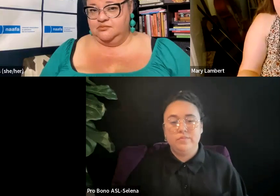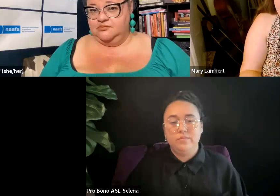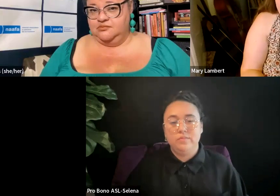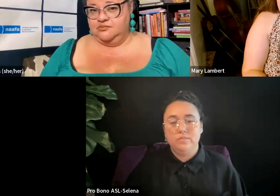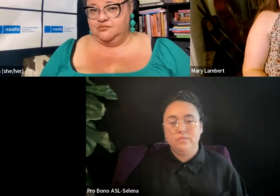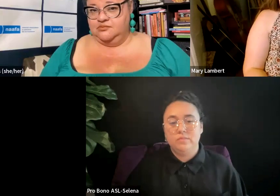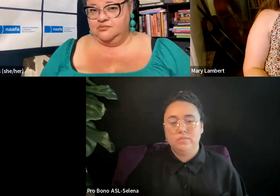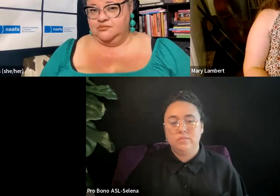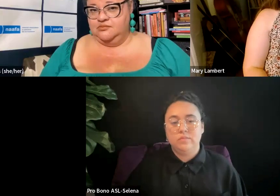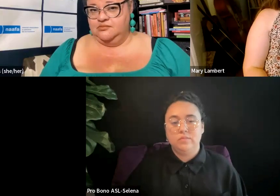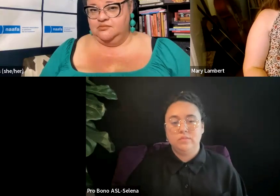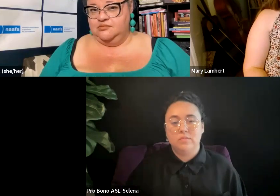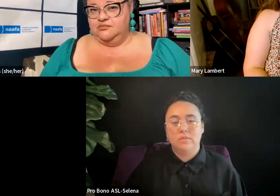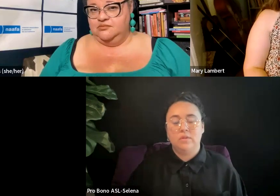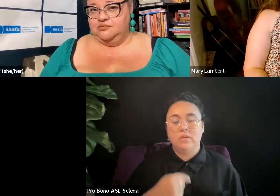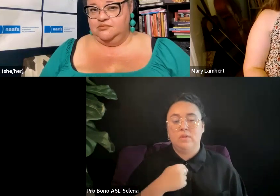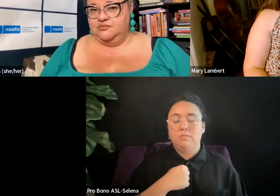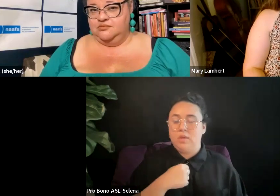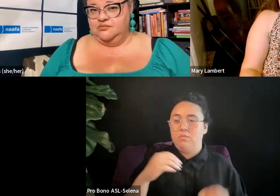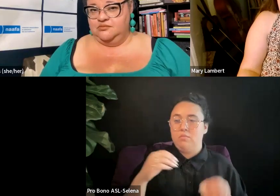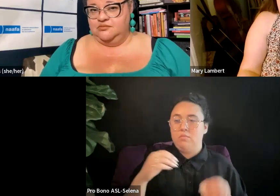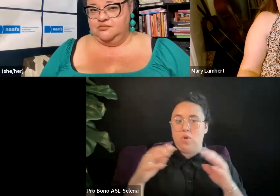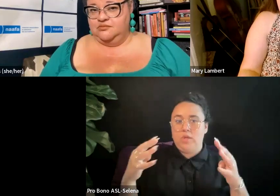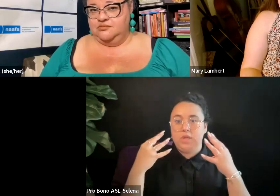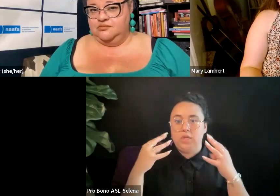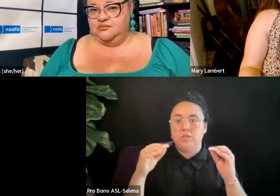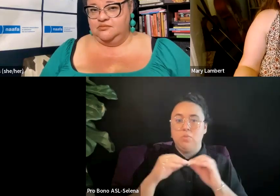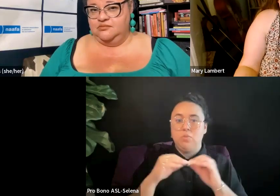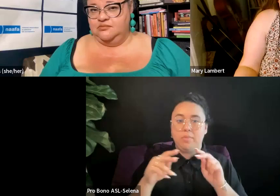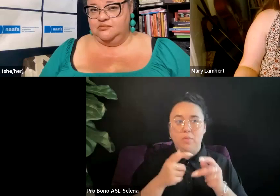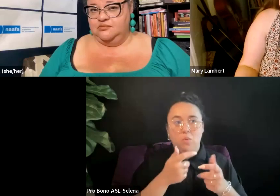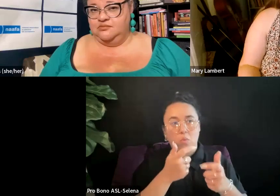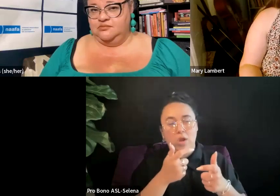I guess I had more people invested at the record label that